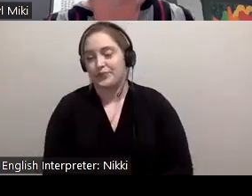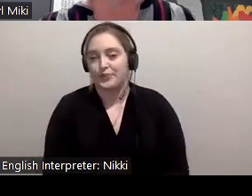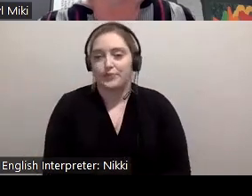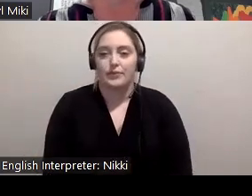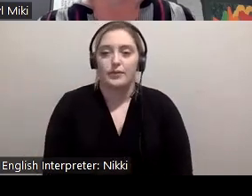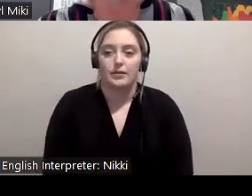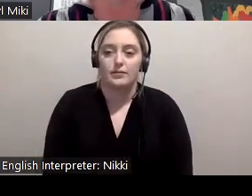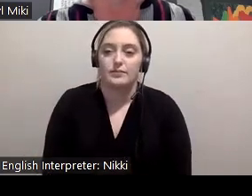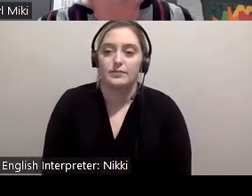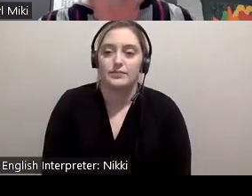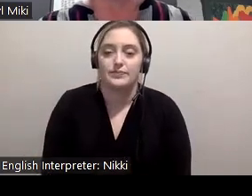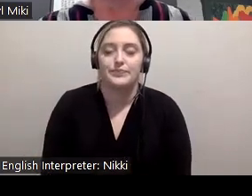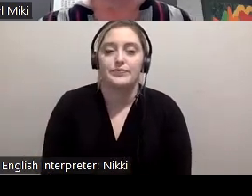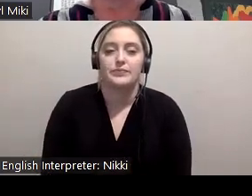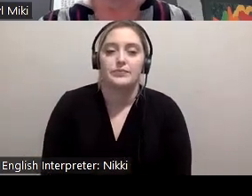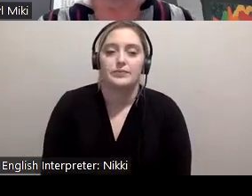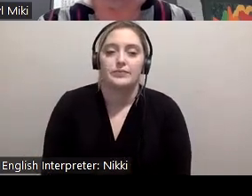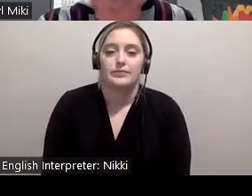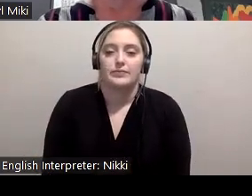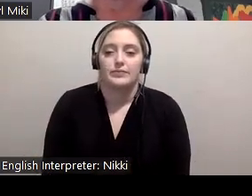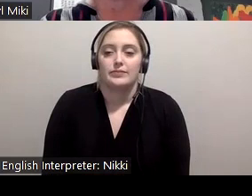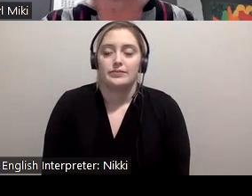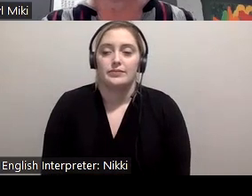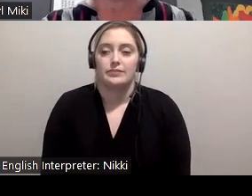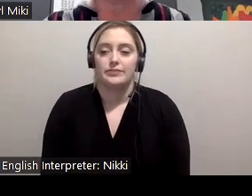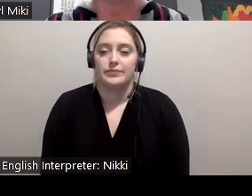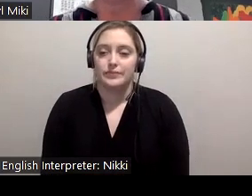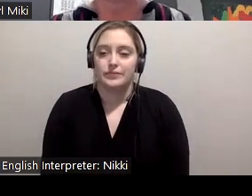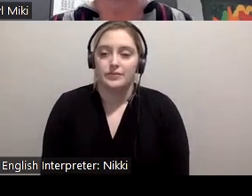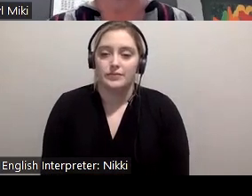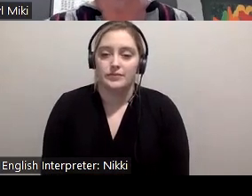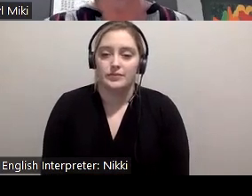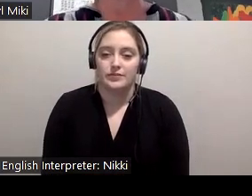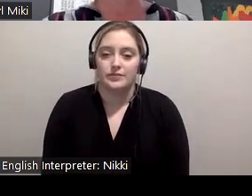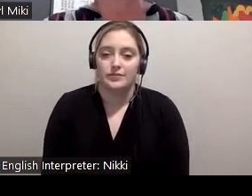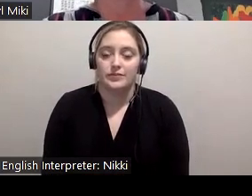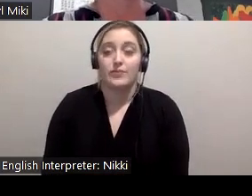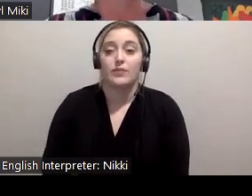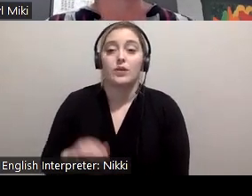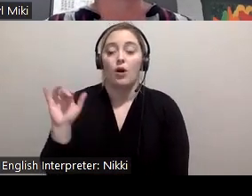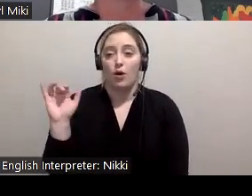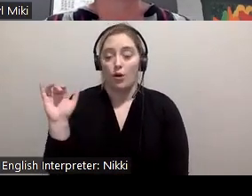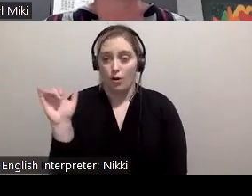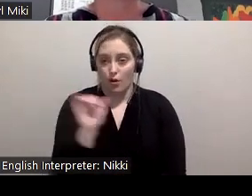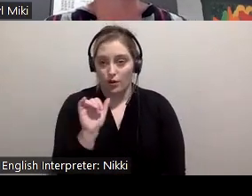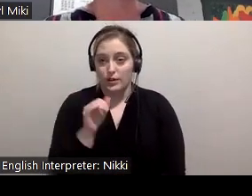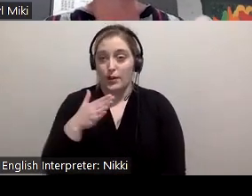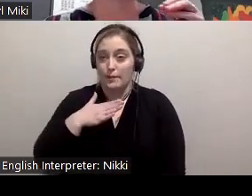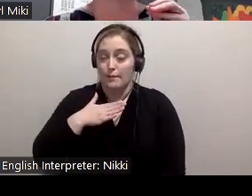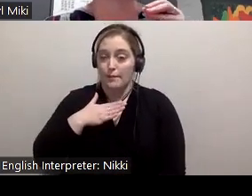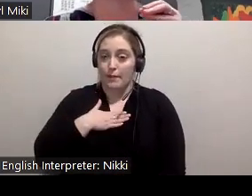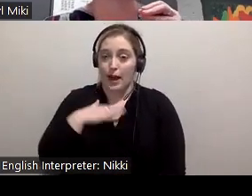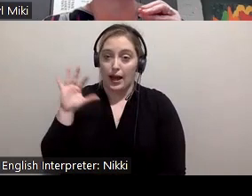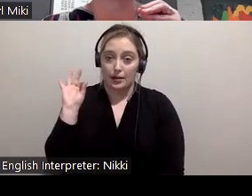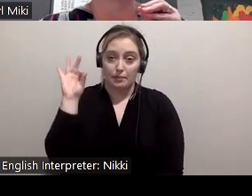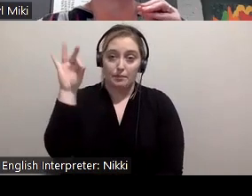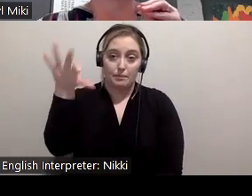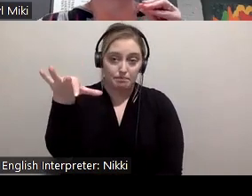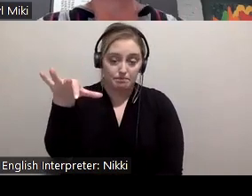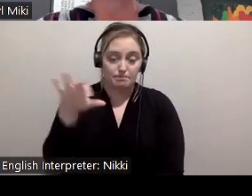So the other thing that I also recommend is that you contact